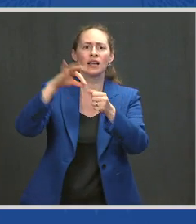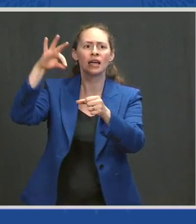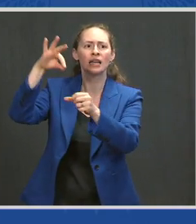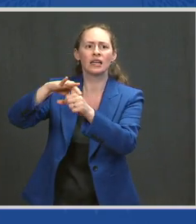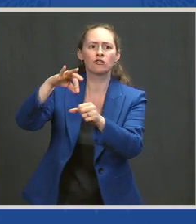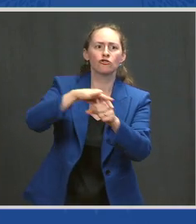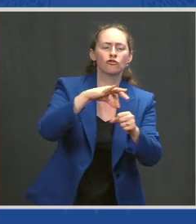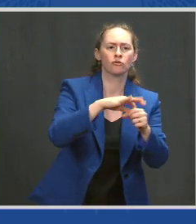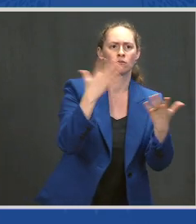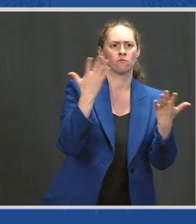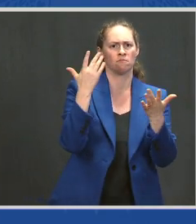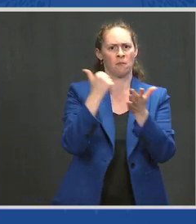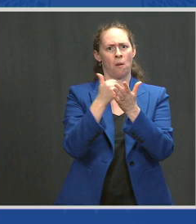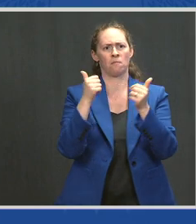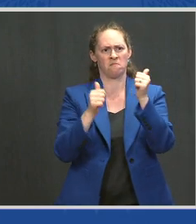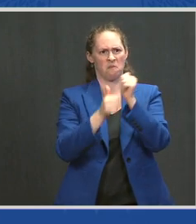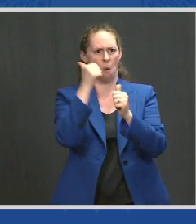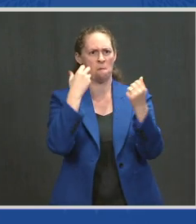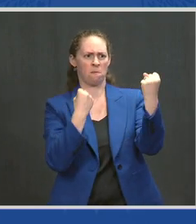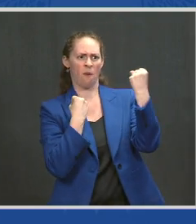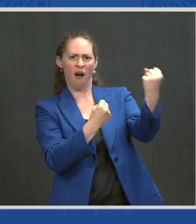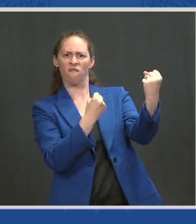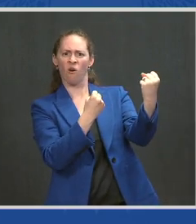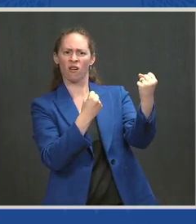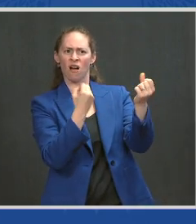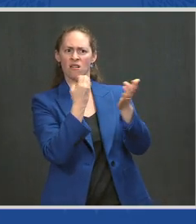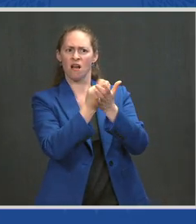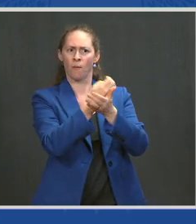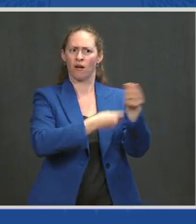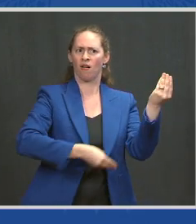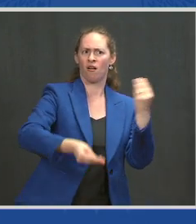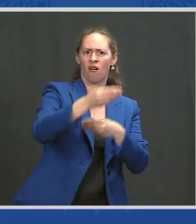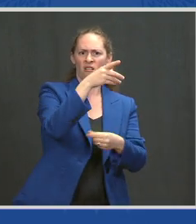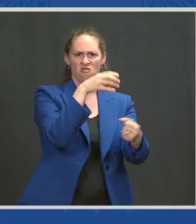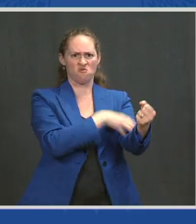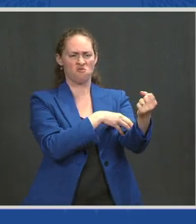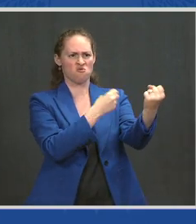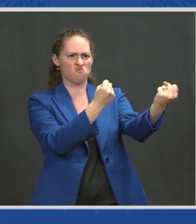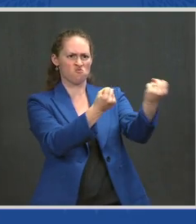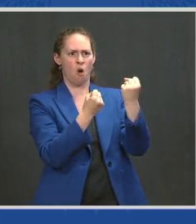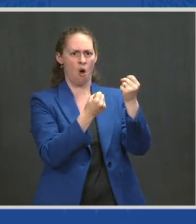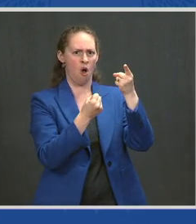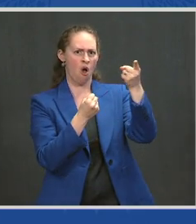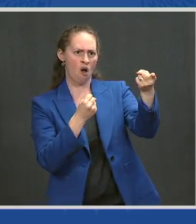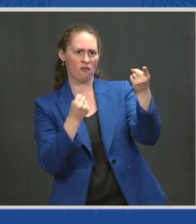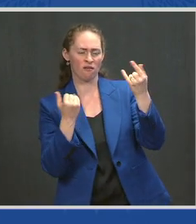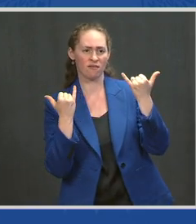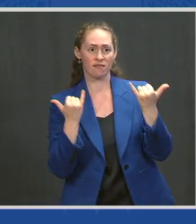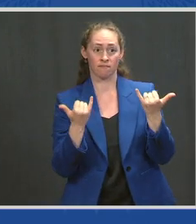and the largest and the most powerful military in the world. You're in a situation where your economy is struggling,